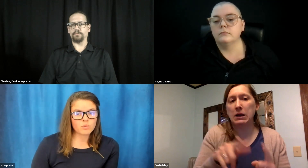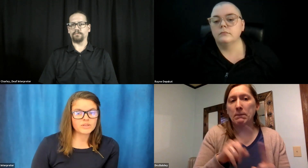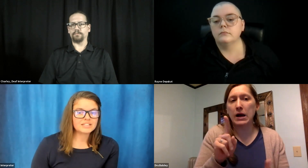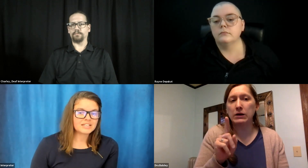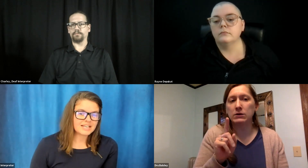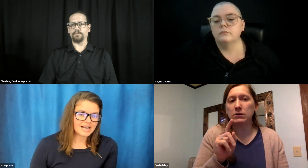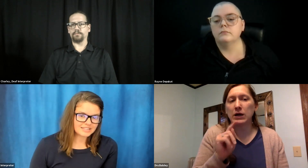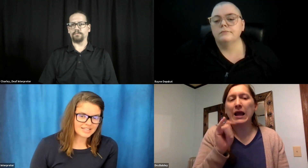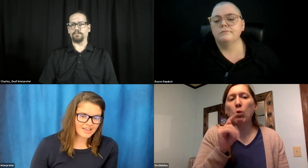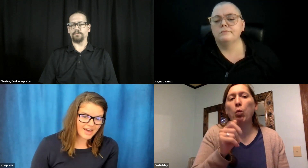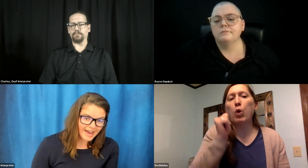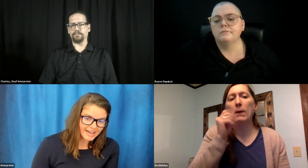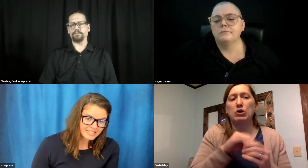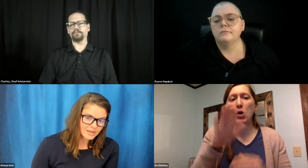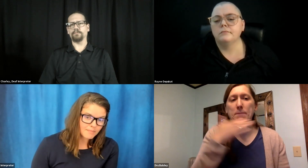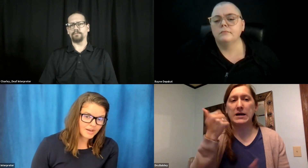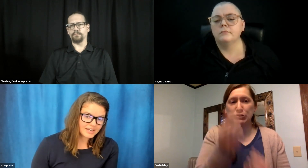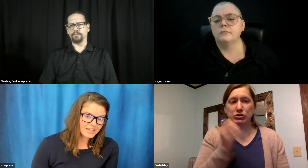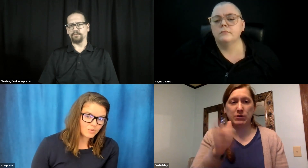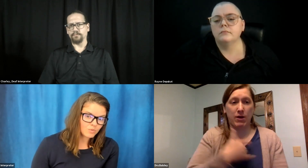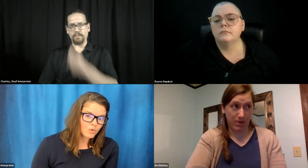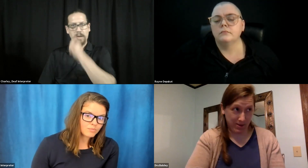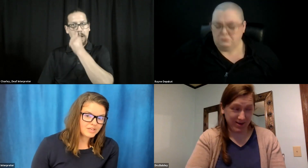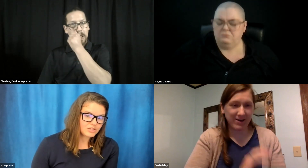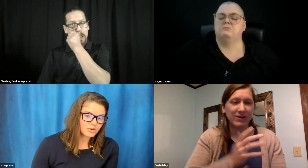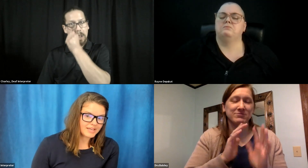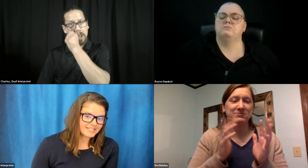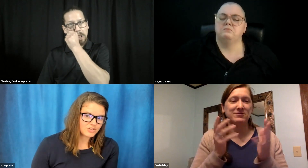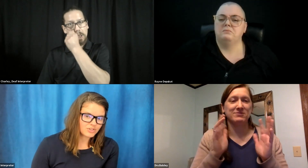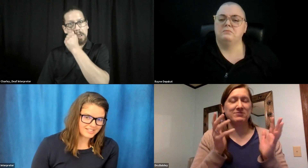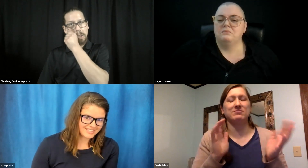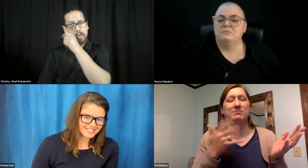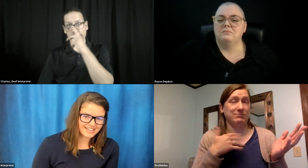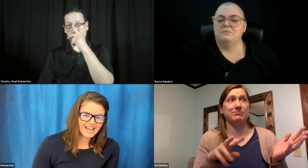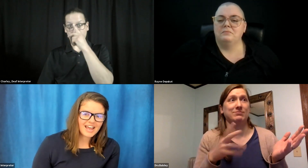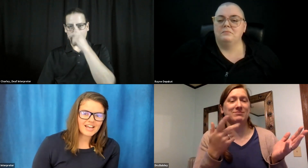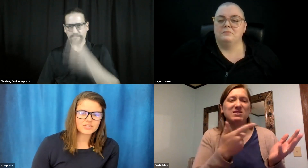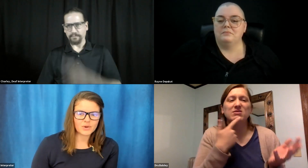And they said well we didn't exactly say that, but it won't be in your best interest.